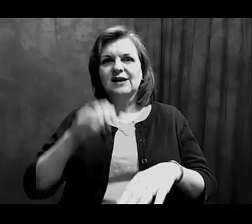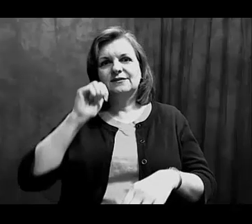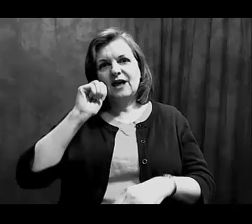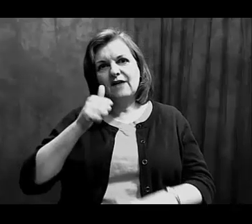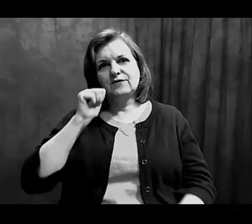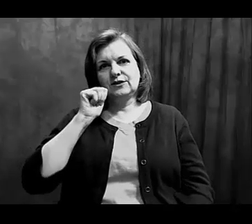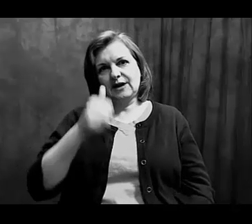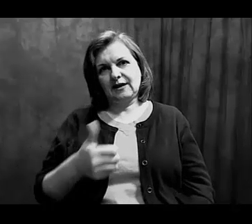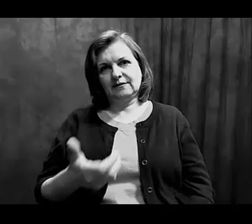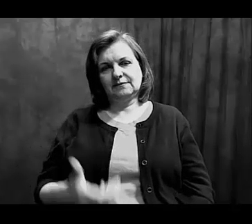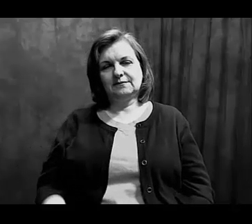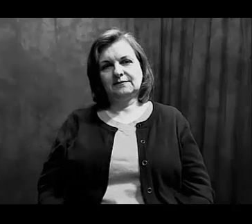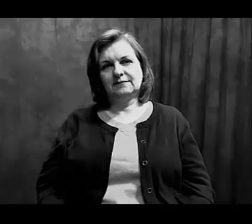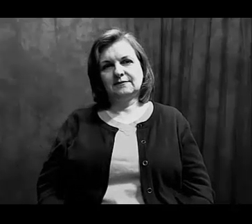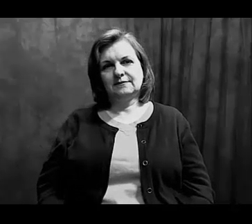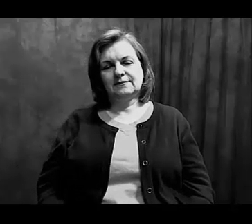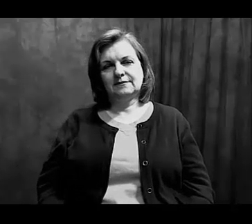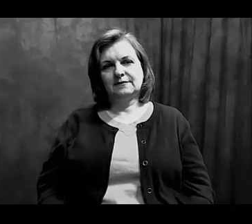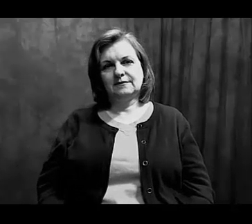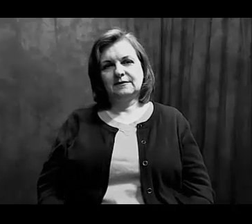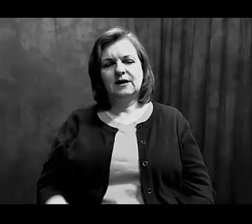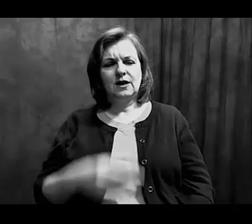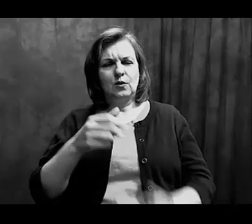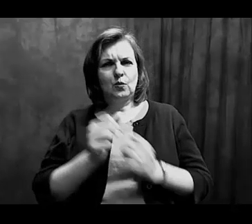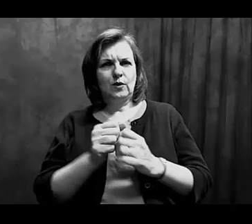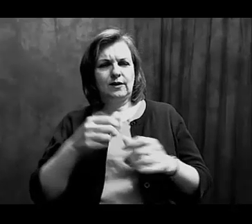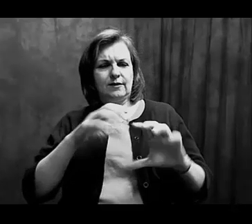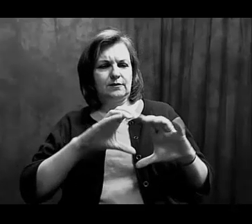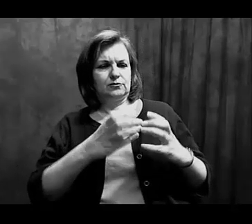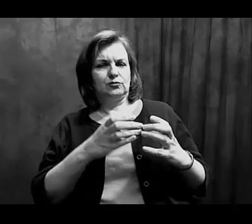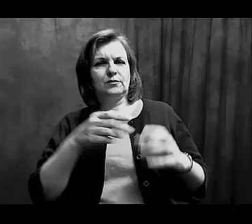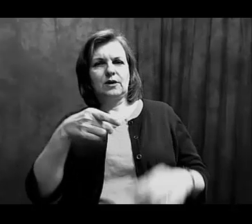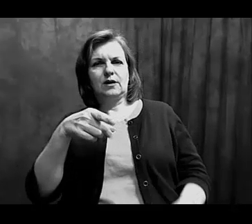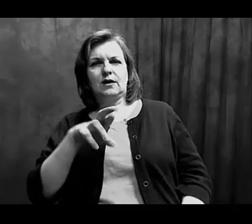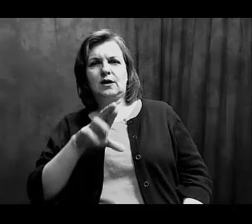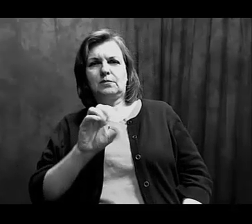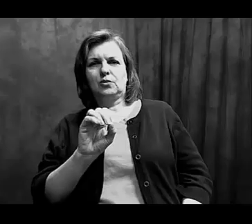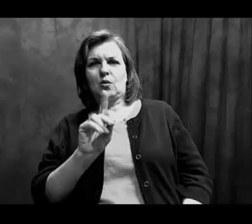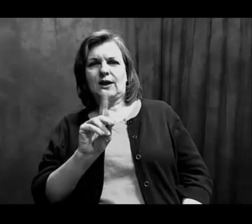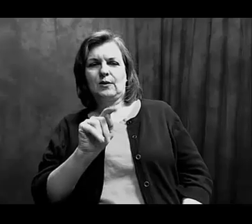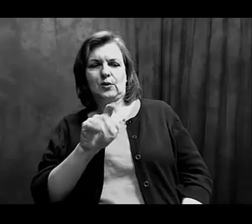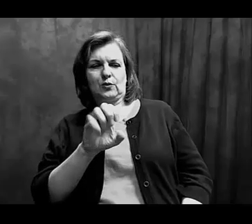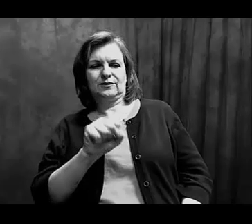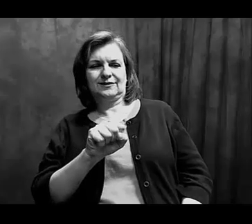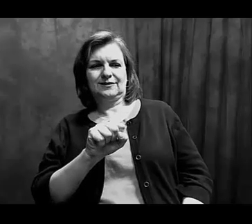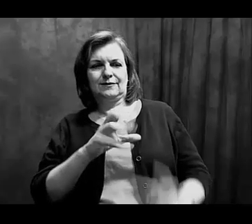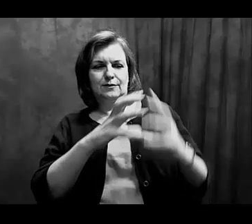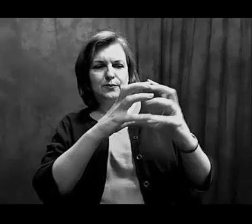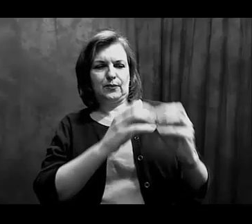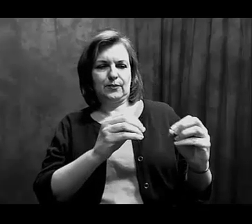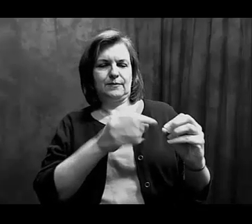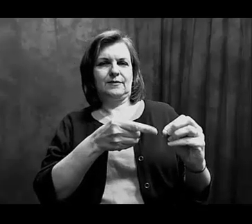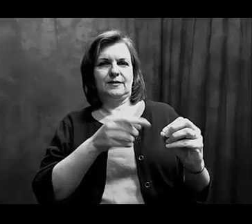now when we talk to a prokaryotes -- that binary fission -- only takes about 20 minutes